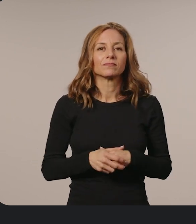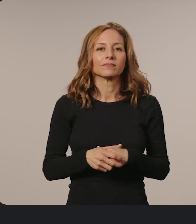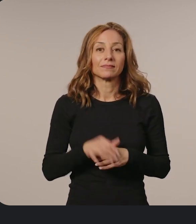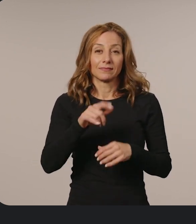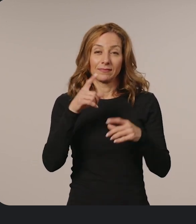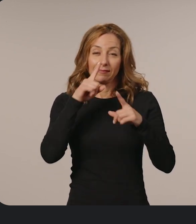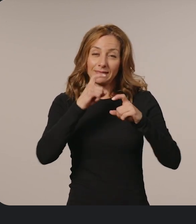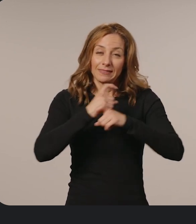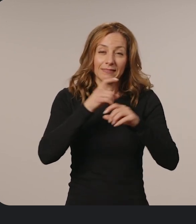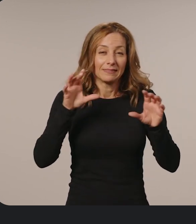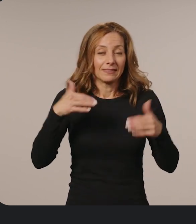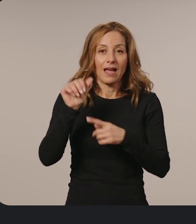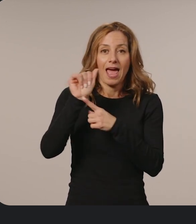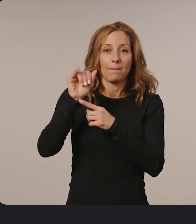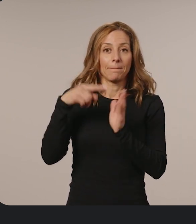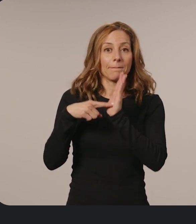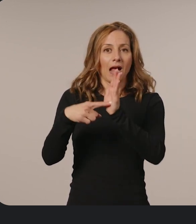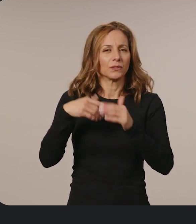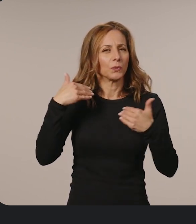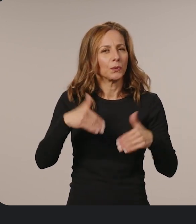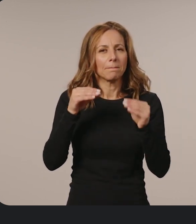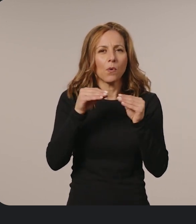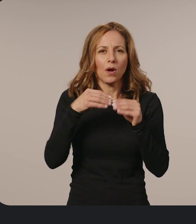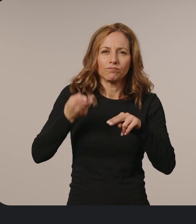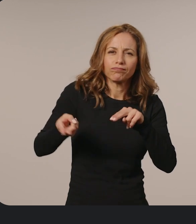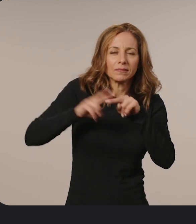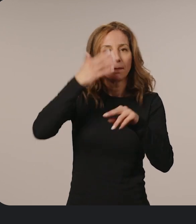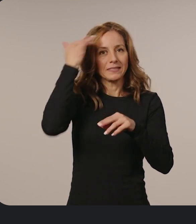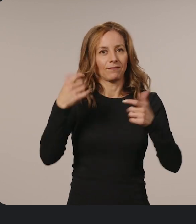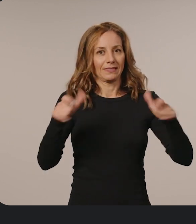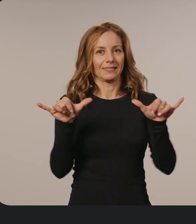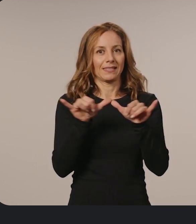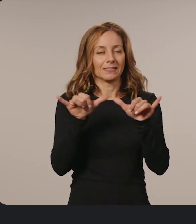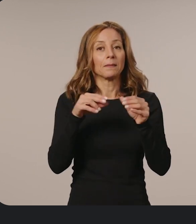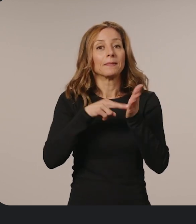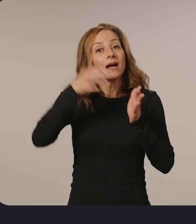because of the size, increase in compute requirements. Not only does the expense incur increase.